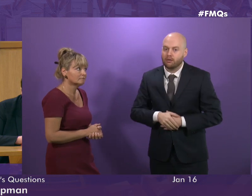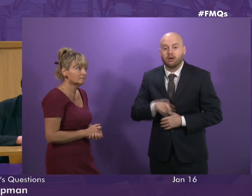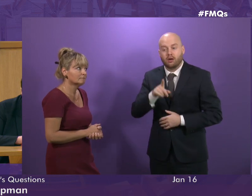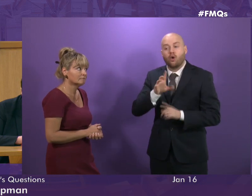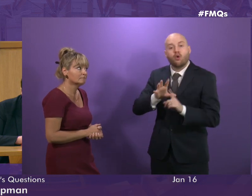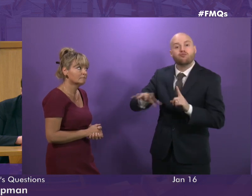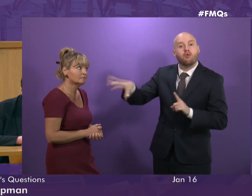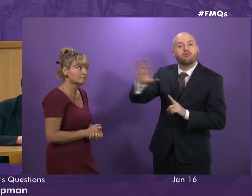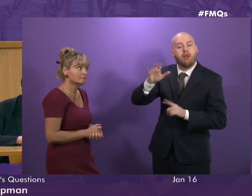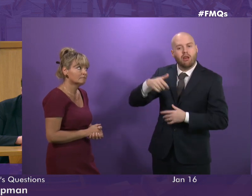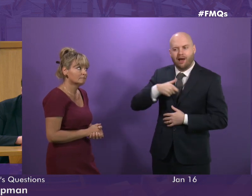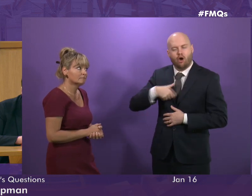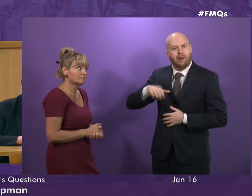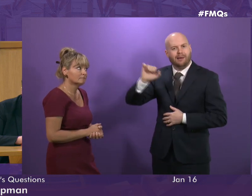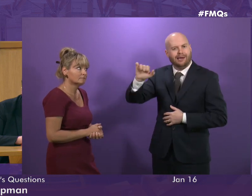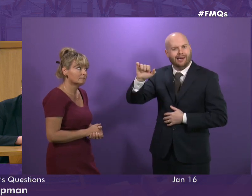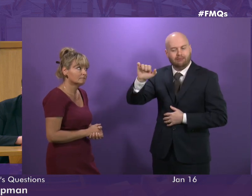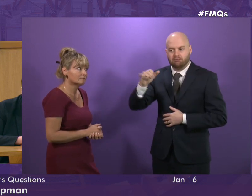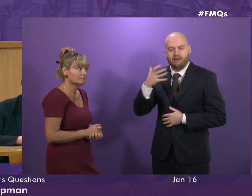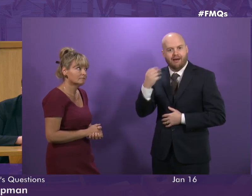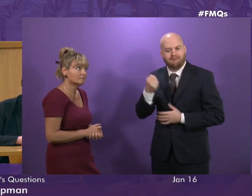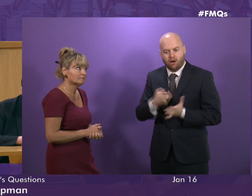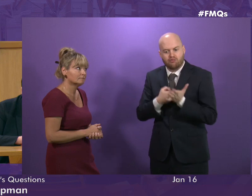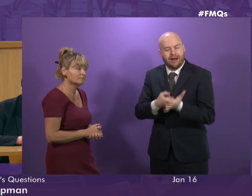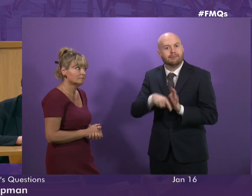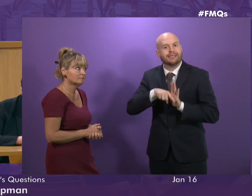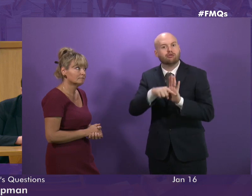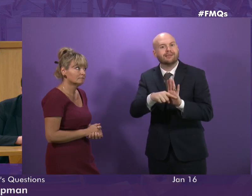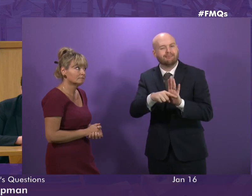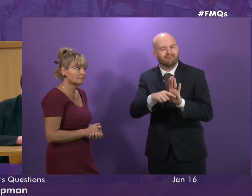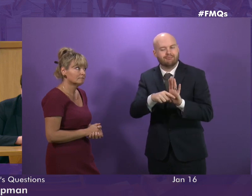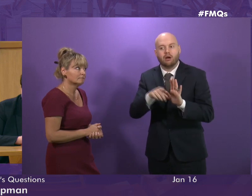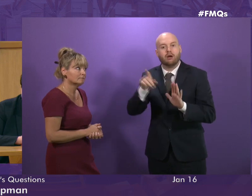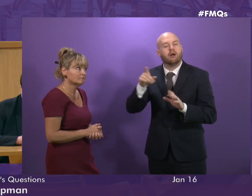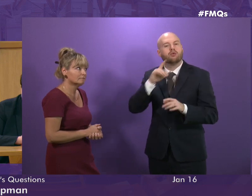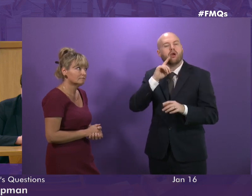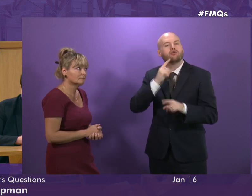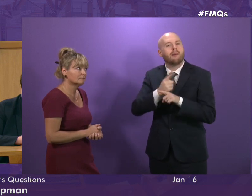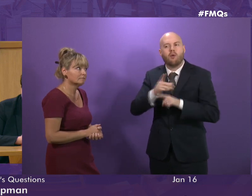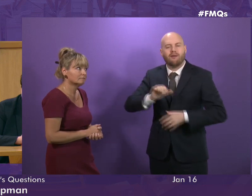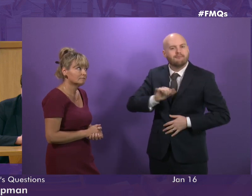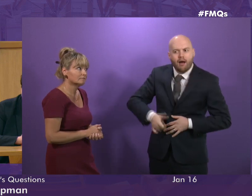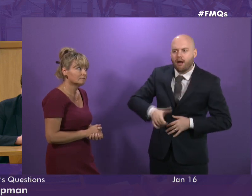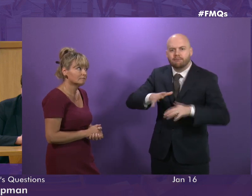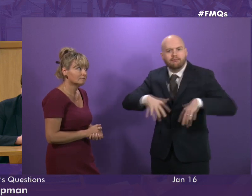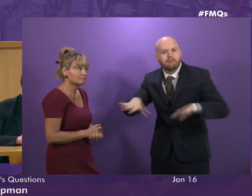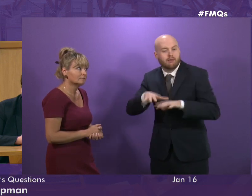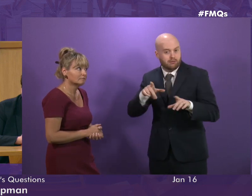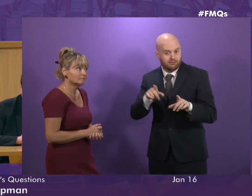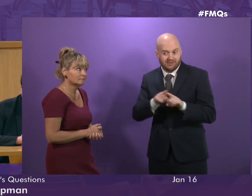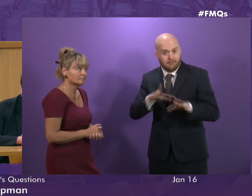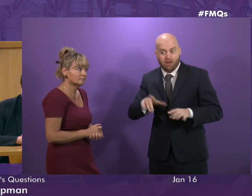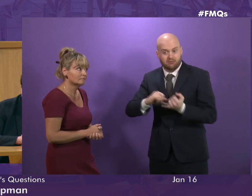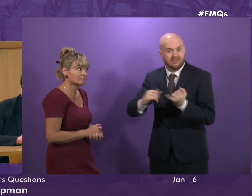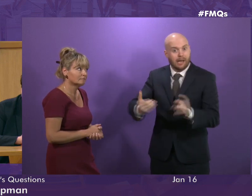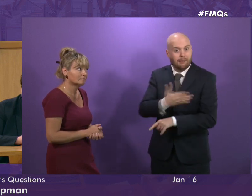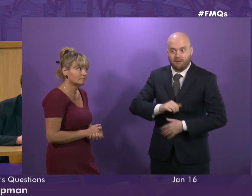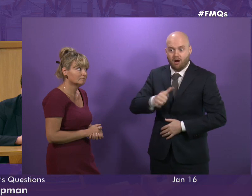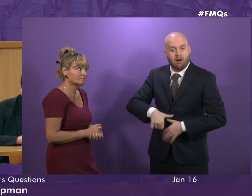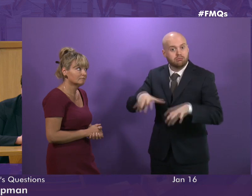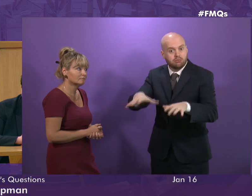recommendations on aquaculture are being actioned fast enough to ensure that salmon farms are